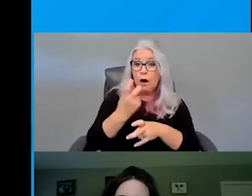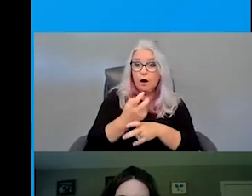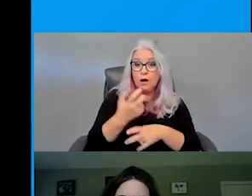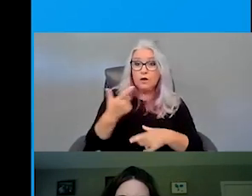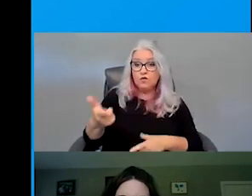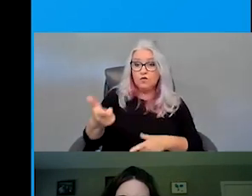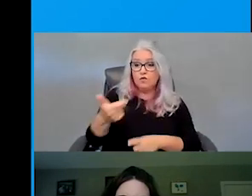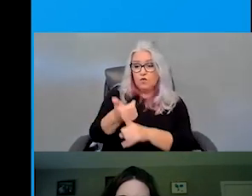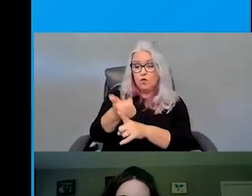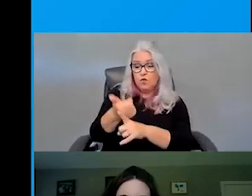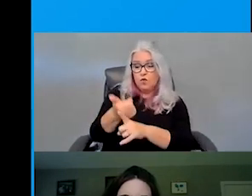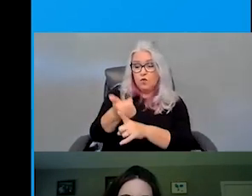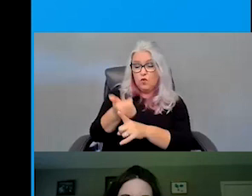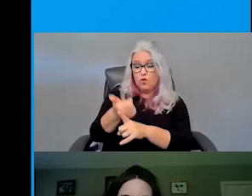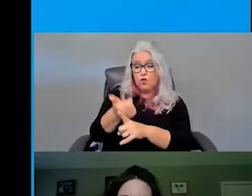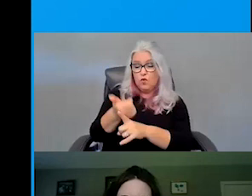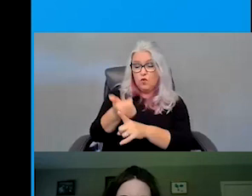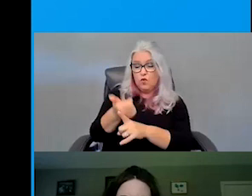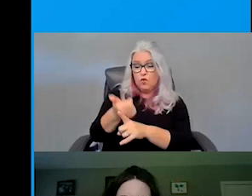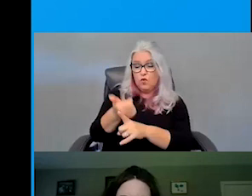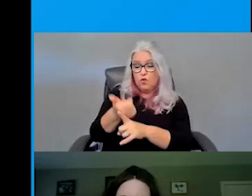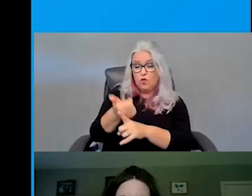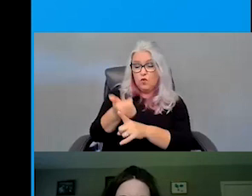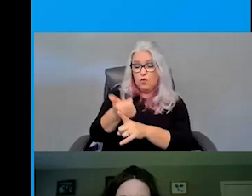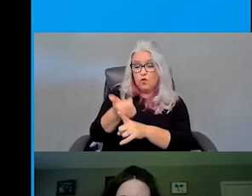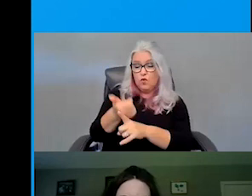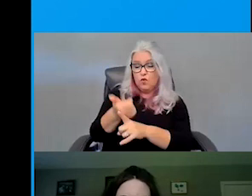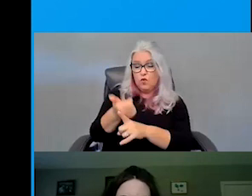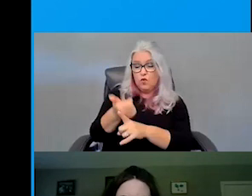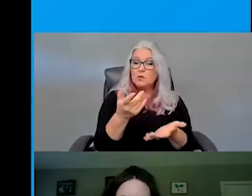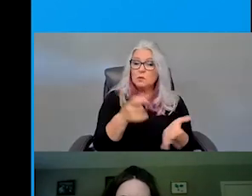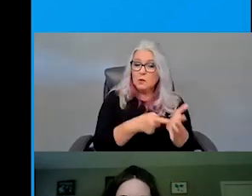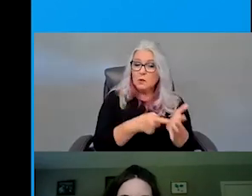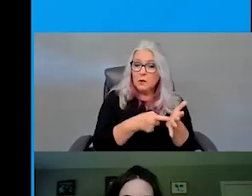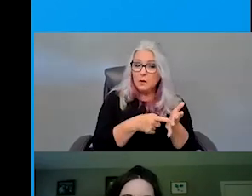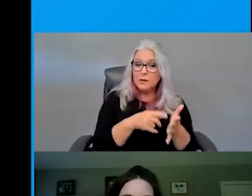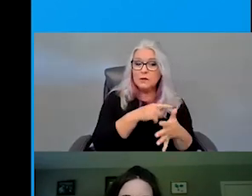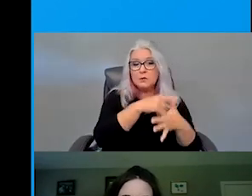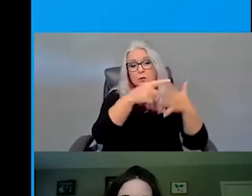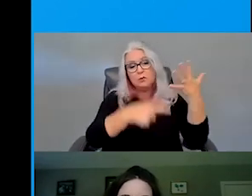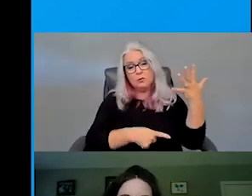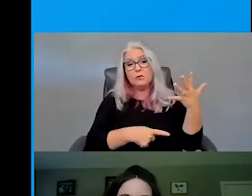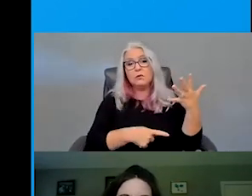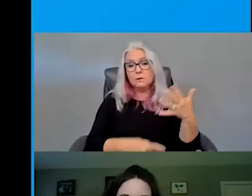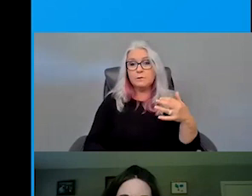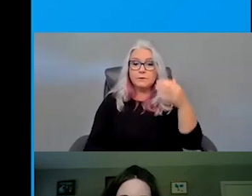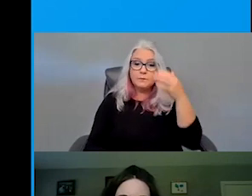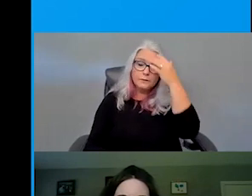have public use and other health and medical needs. Next page, please. So what is ableism and what